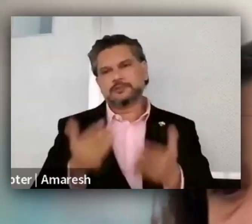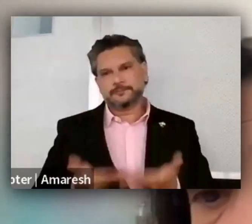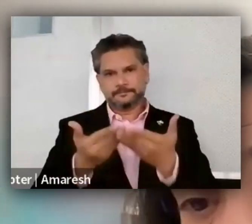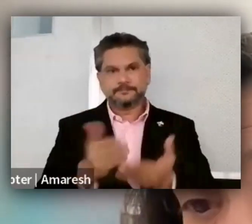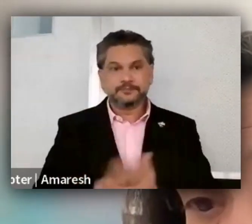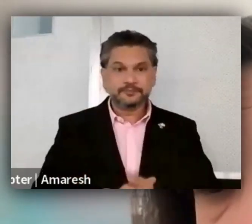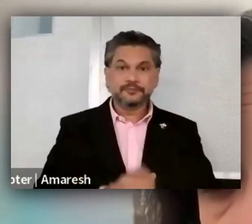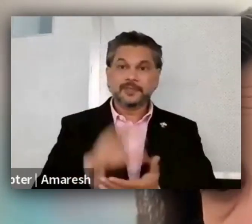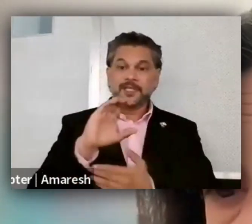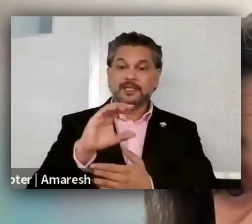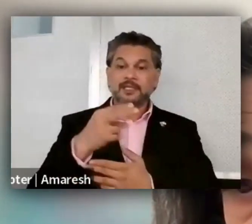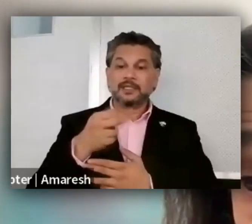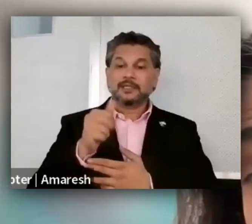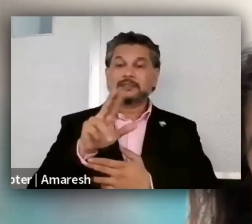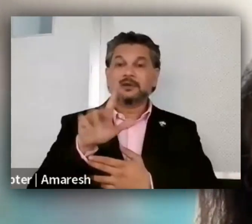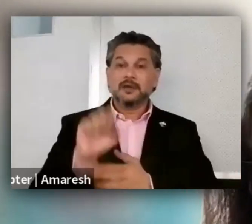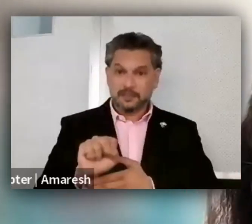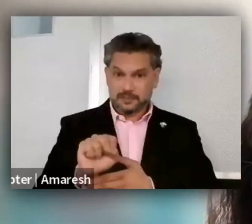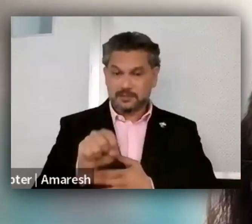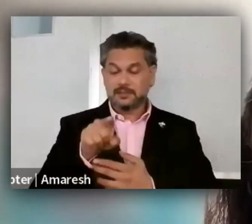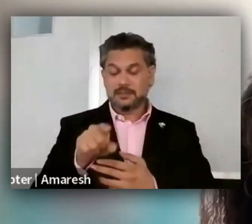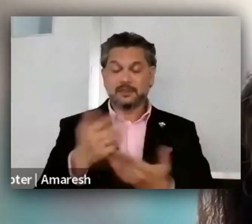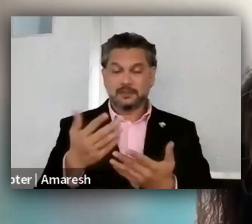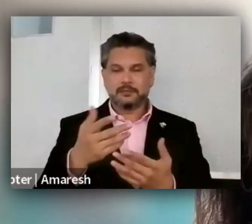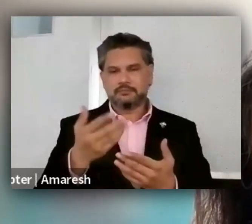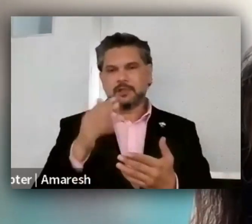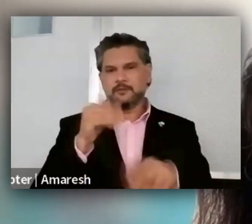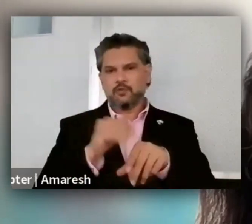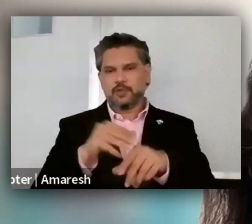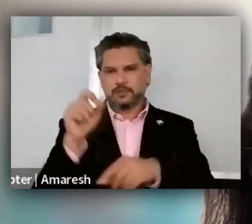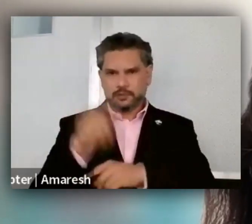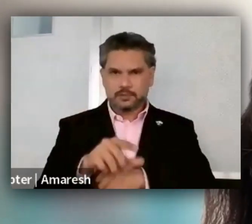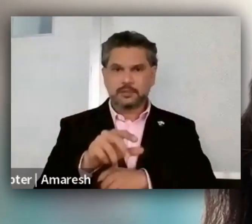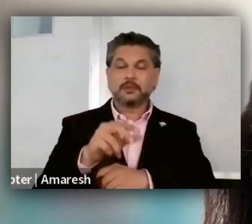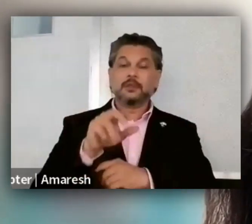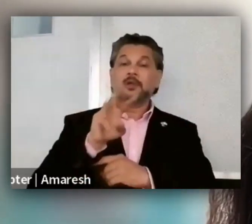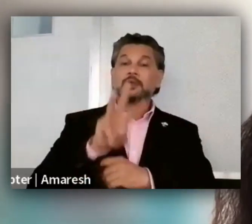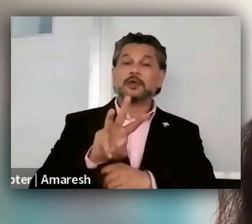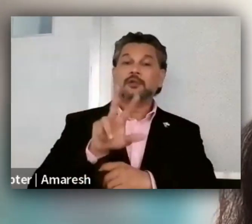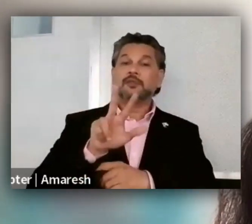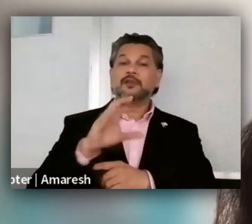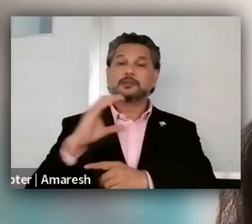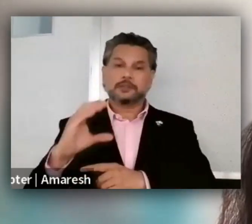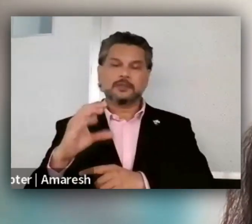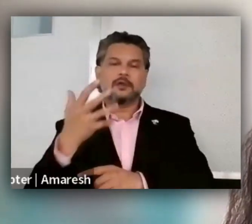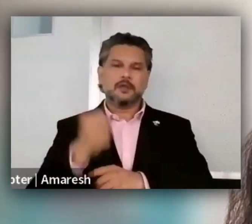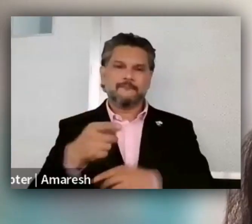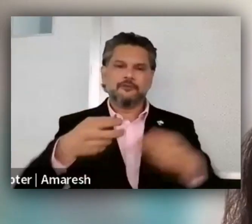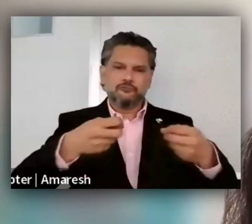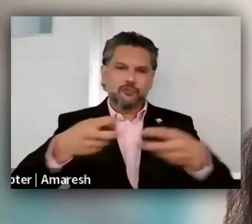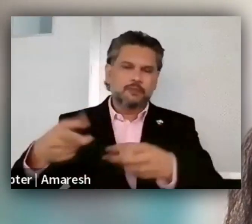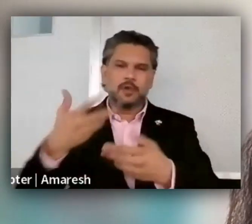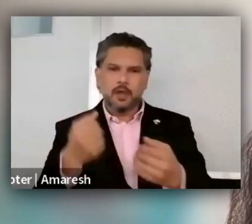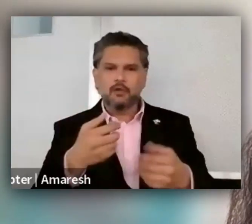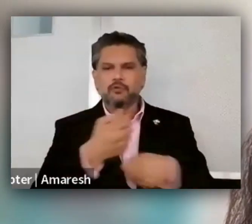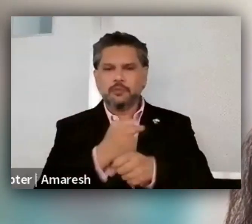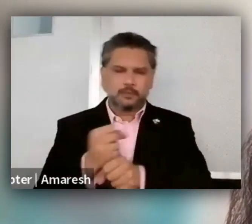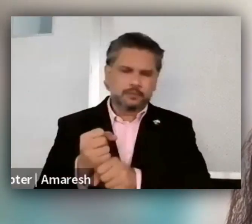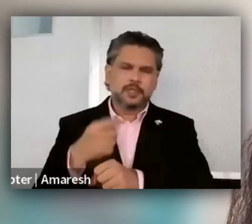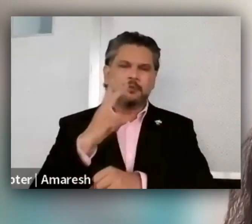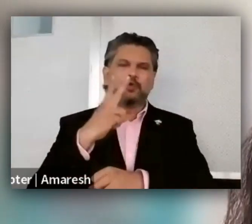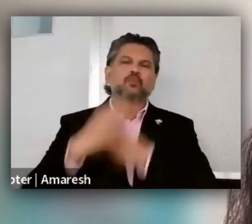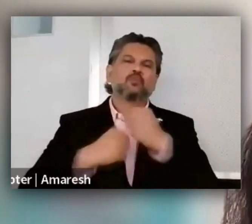And Charles Hall has put in a comment that the W3C is working on, accuracy of captions for WCAG 3.0,